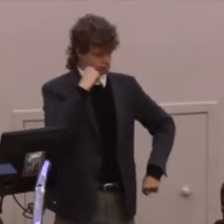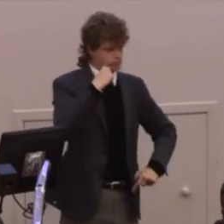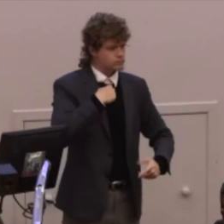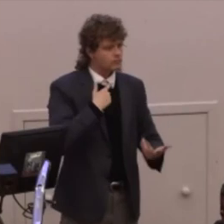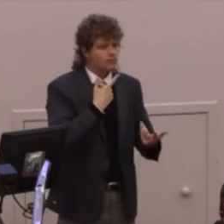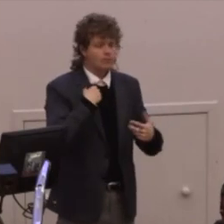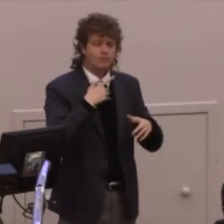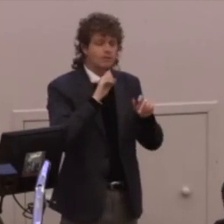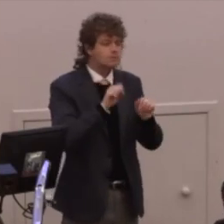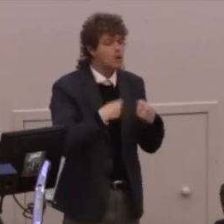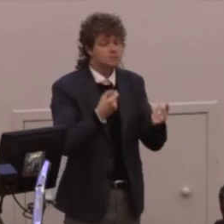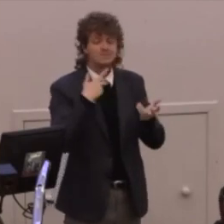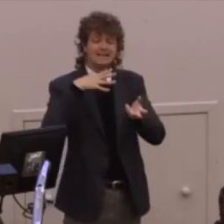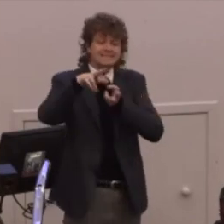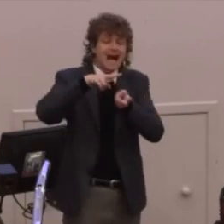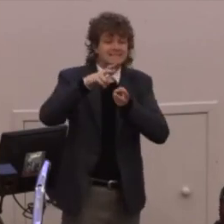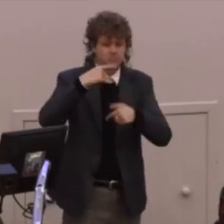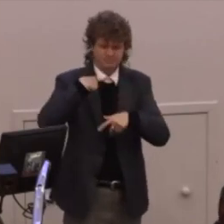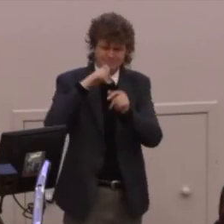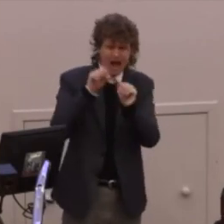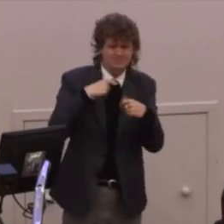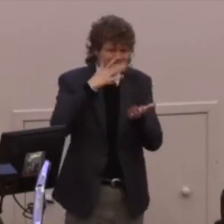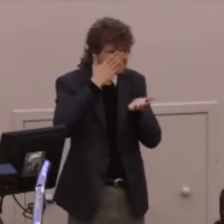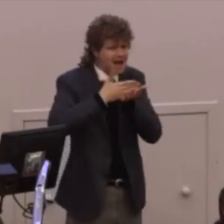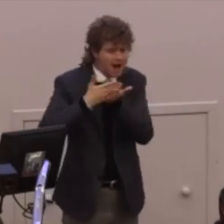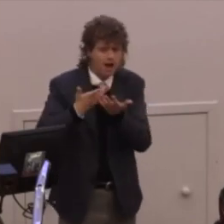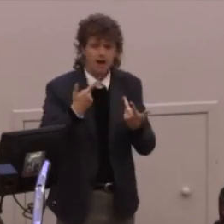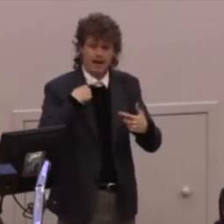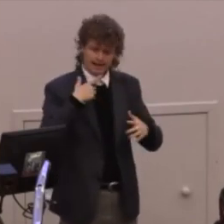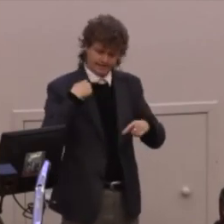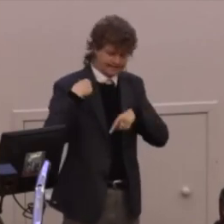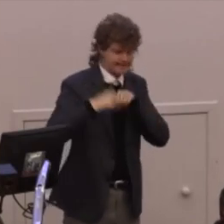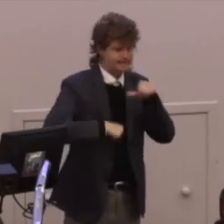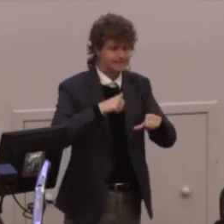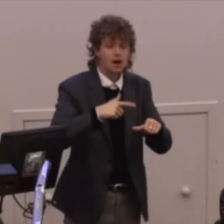my own decisions and people not believing in me, especially doctors, teachers, employers,